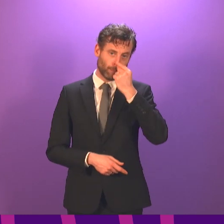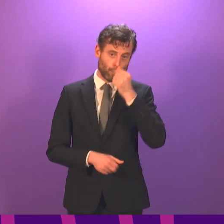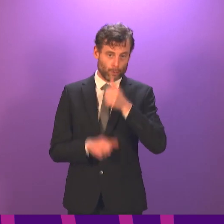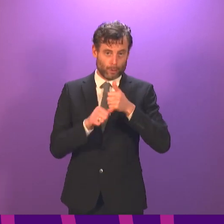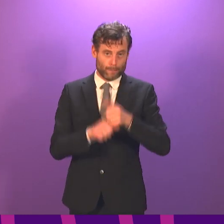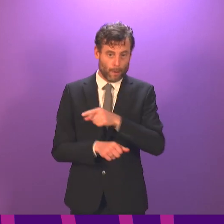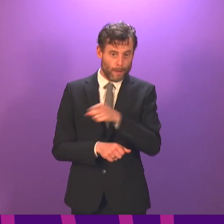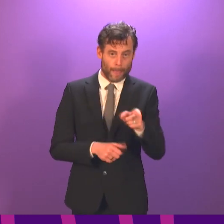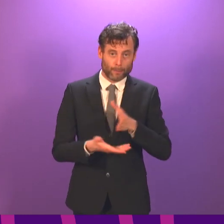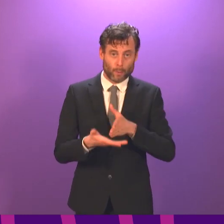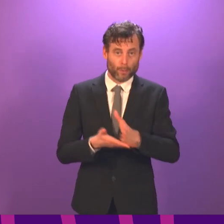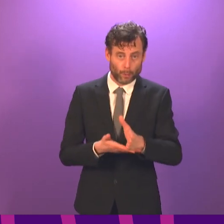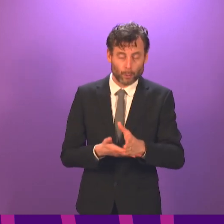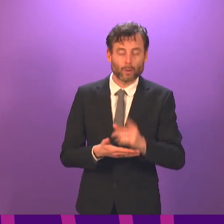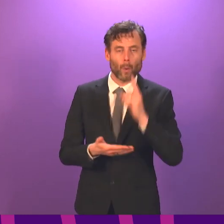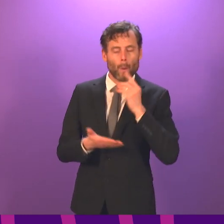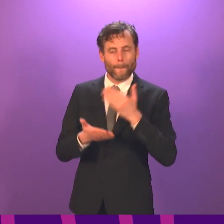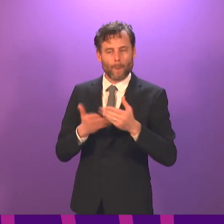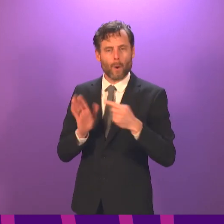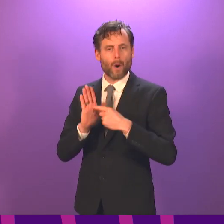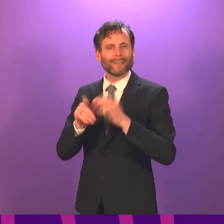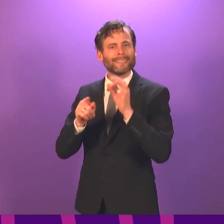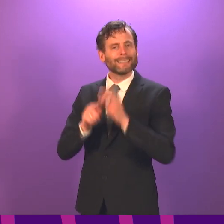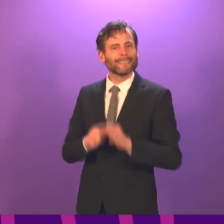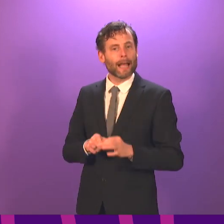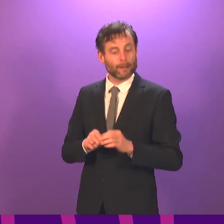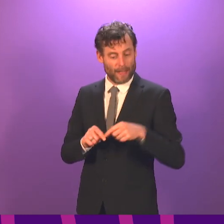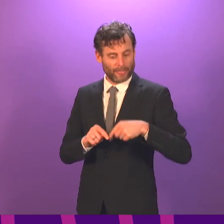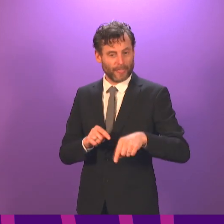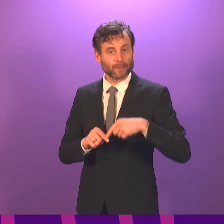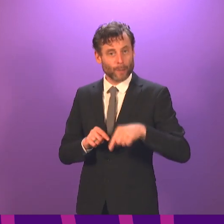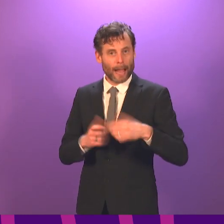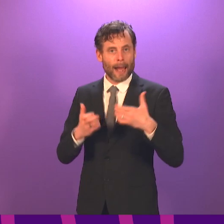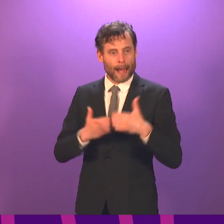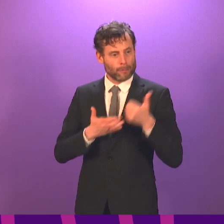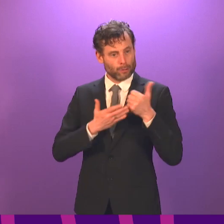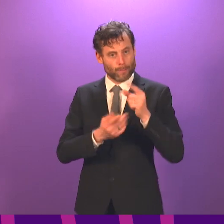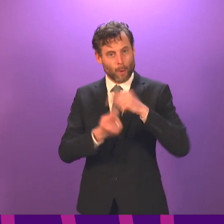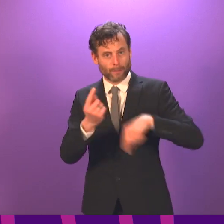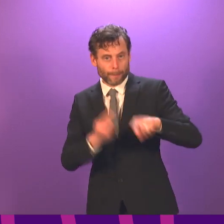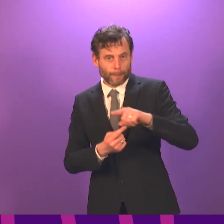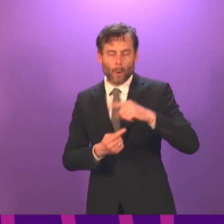end of this week. Beyond that, we will continue to review the support that is in place and will work with businesses to explore all options.